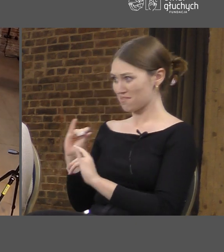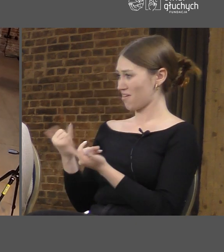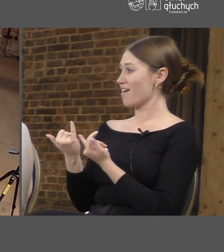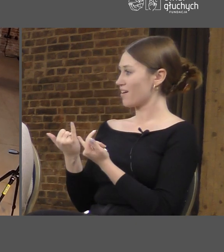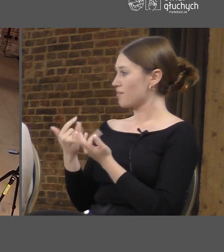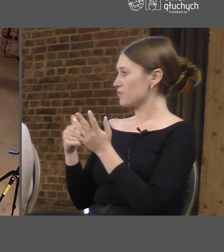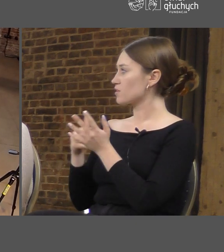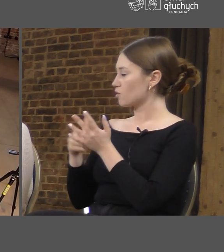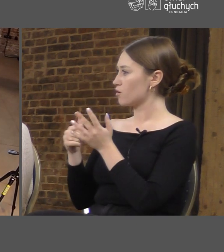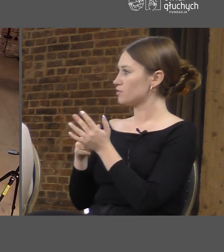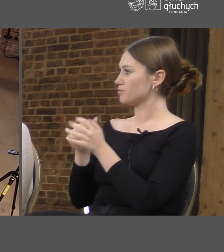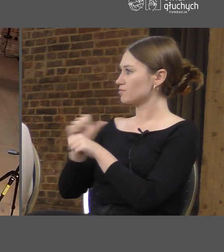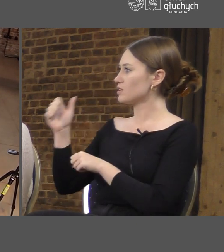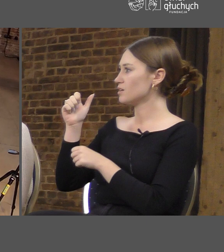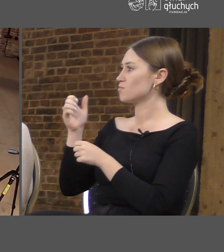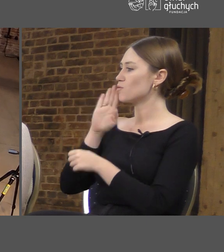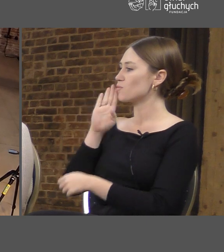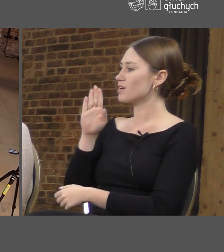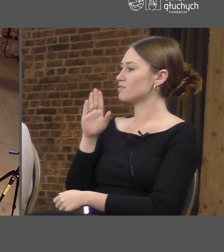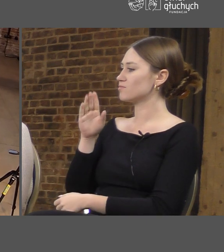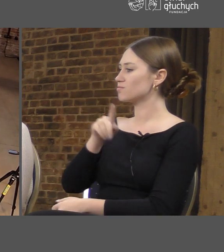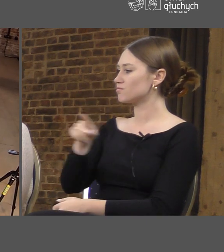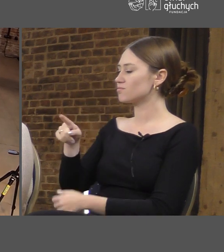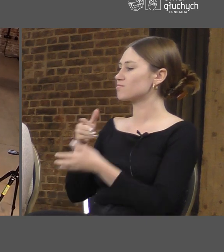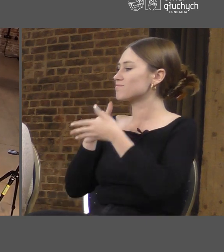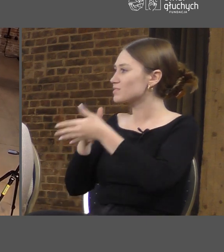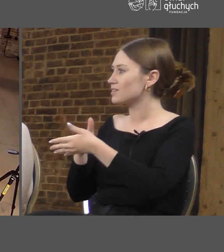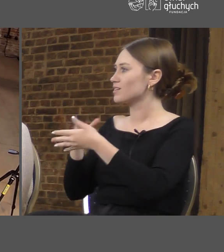Also, there is an obstacle here, when it comes to recruitment.